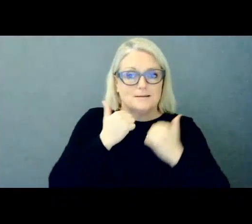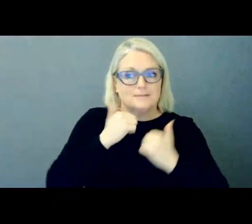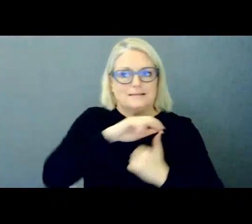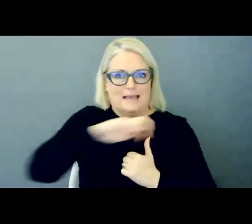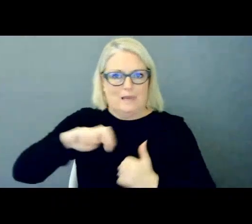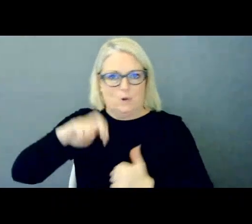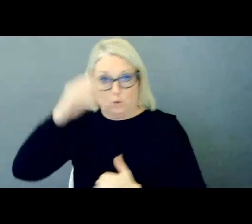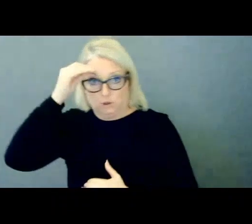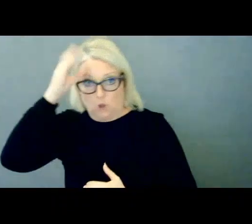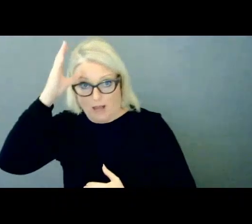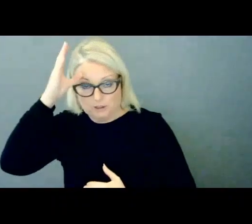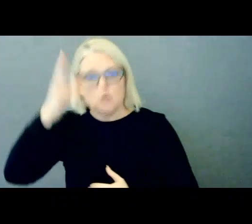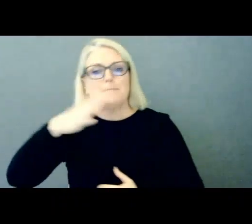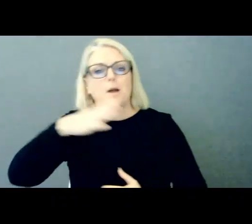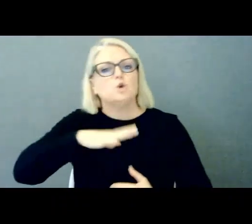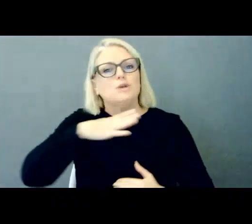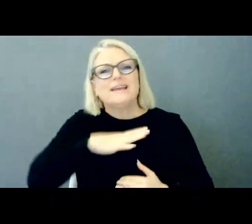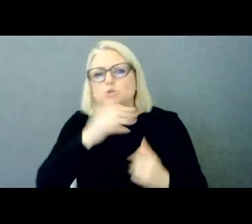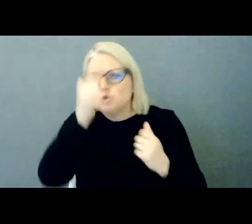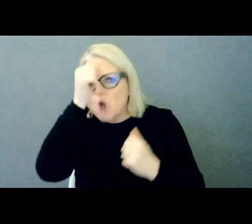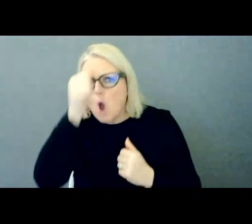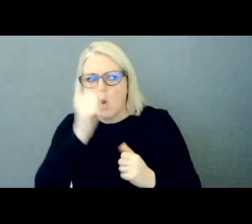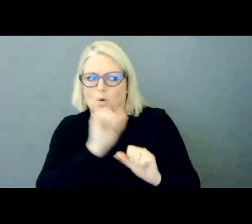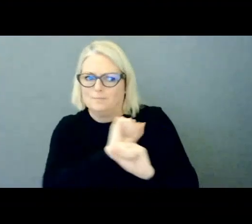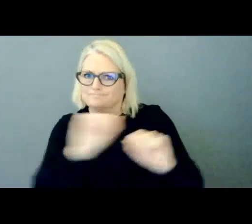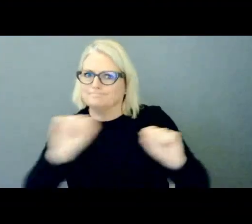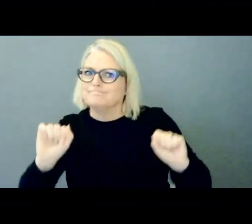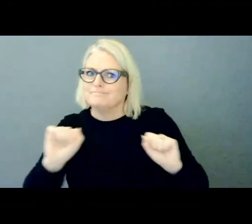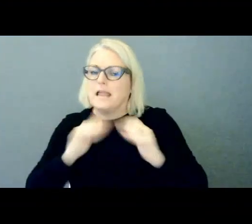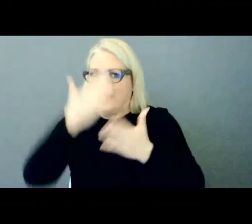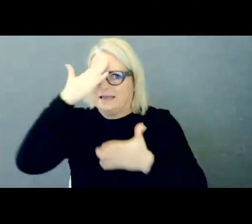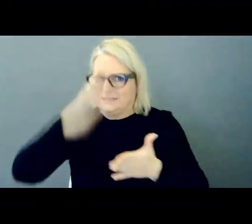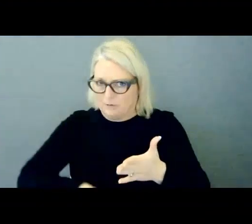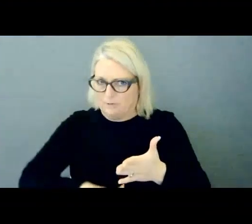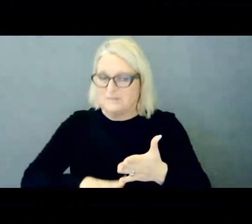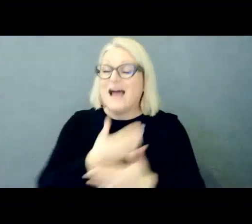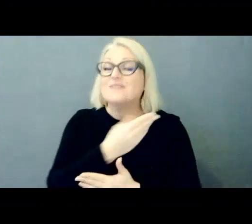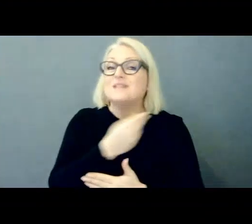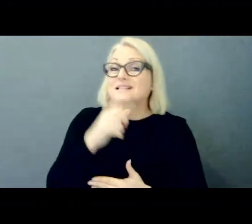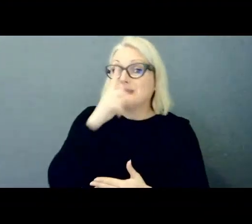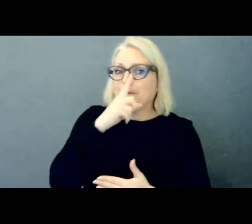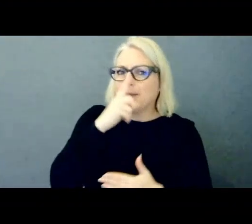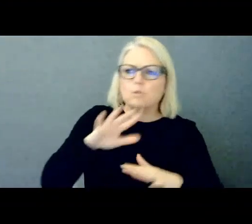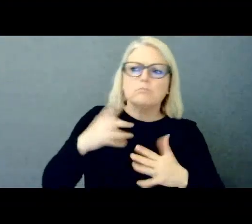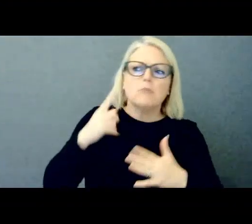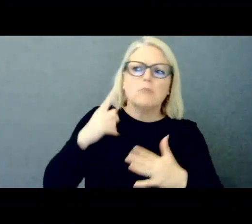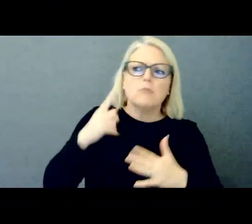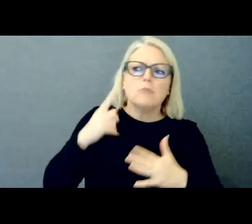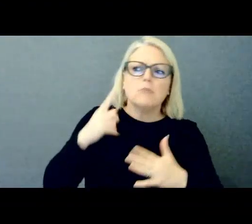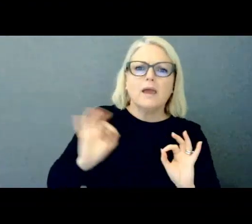But just take notice of who it is that you're not hearing from and find ways of hearing from them